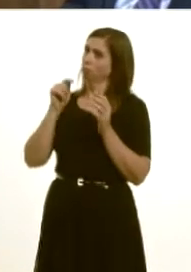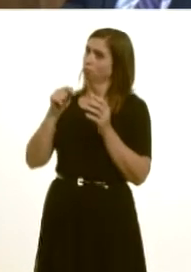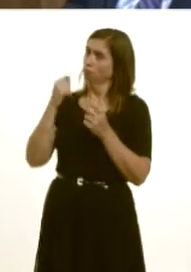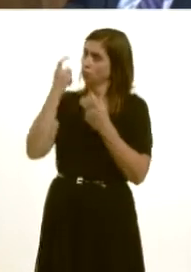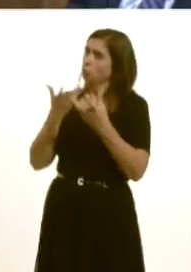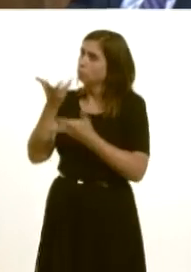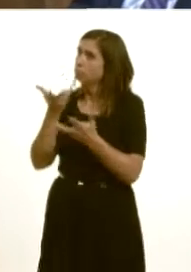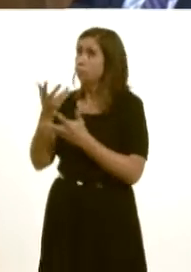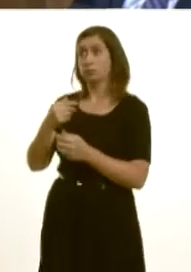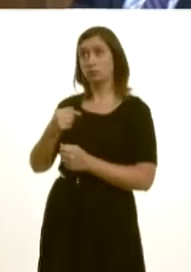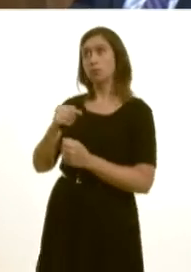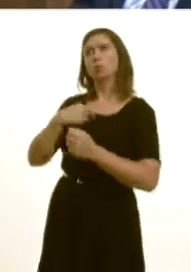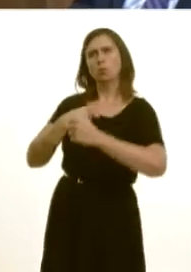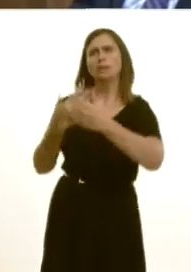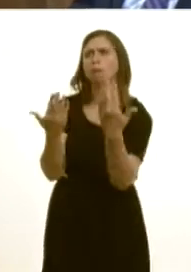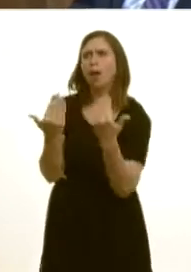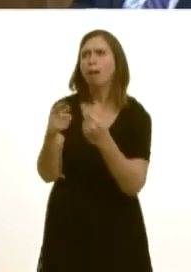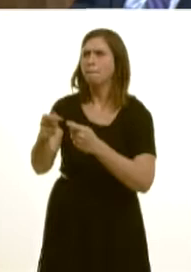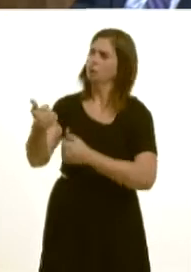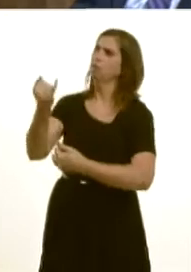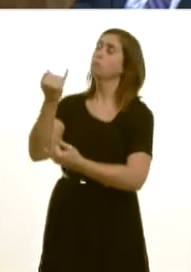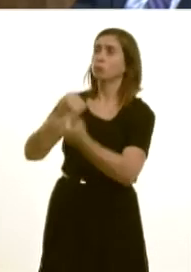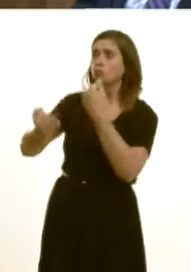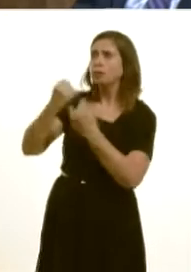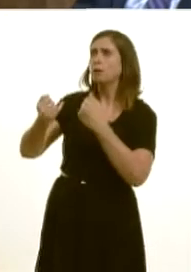to have the BMA as a critical friend. That is important in terms of the democratic process